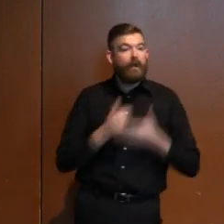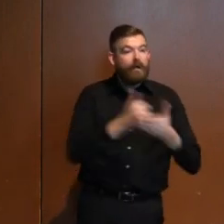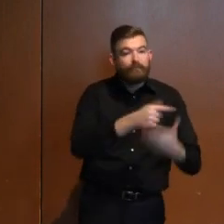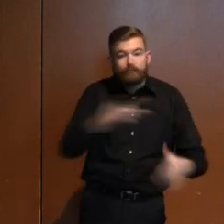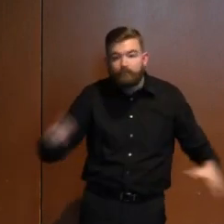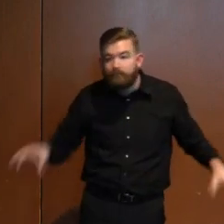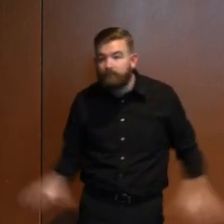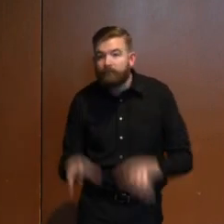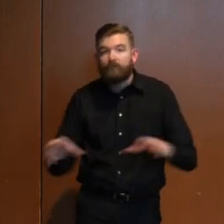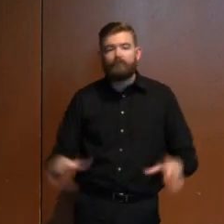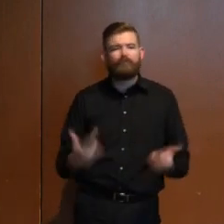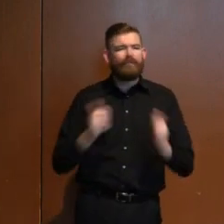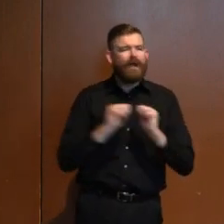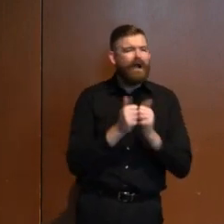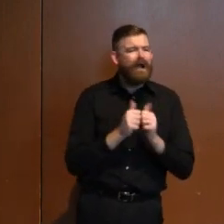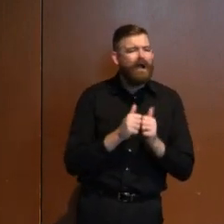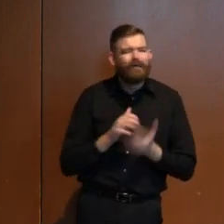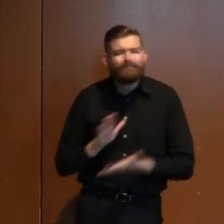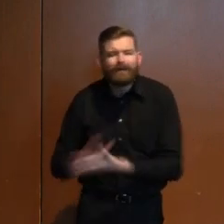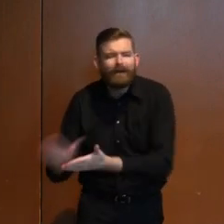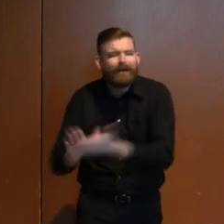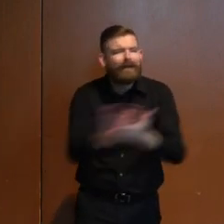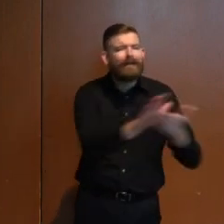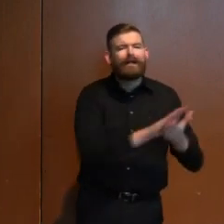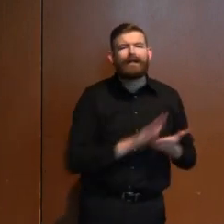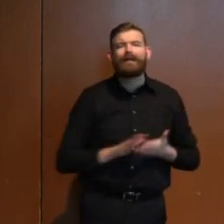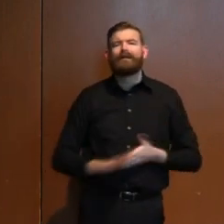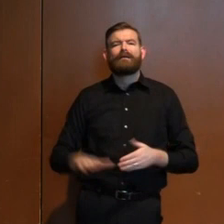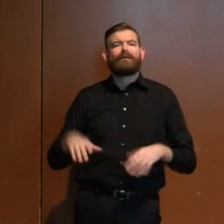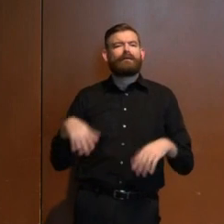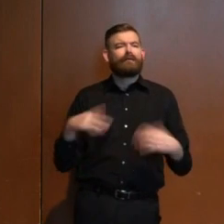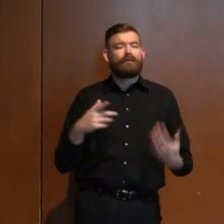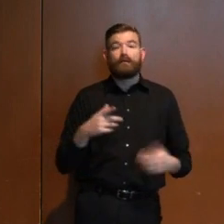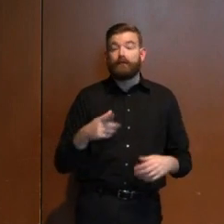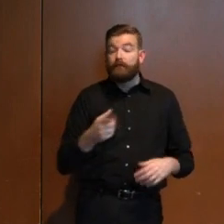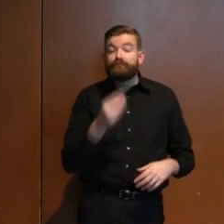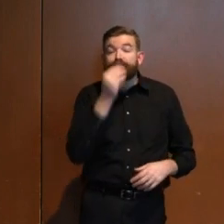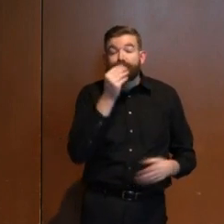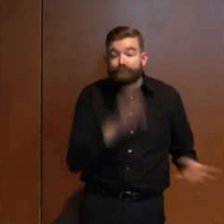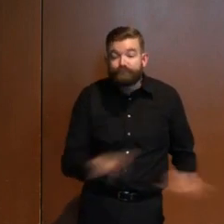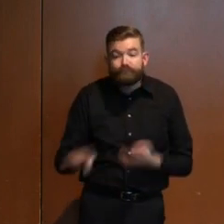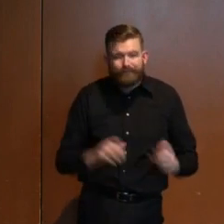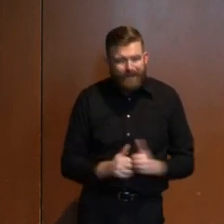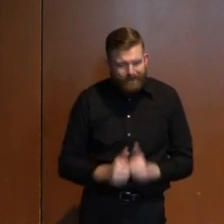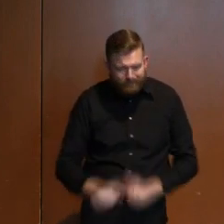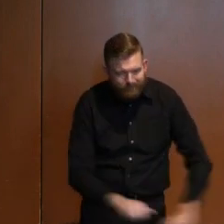GET THEM EQUIPMENT TO HELP GIVE THEM ADVICE ON THINGS AS SIMPLE